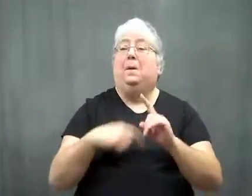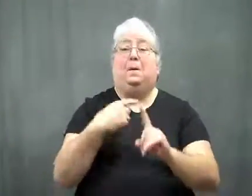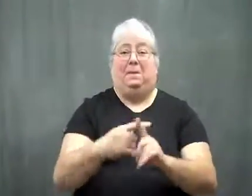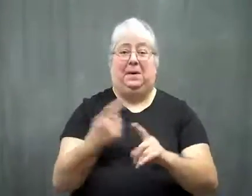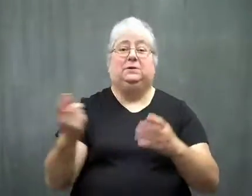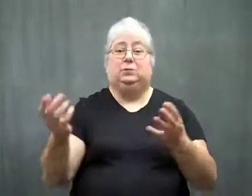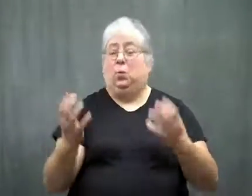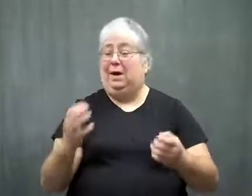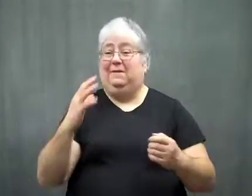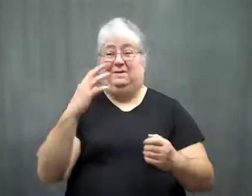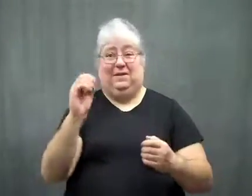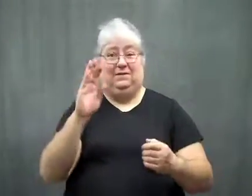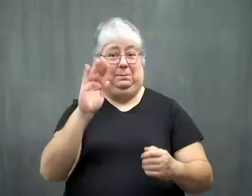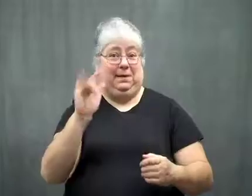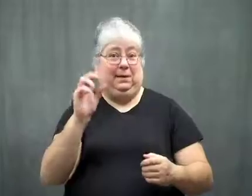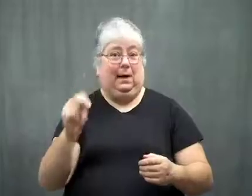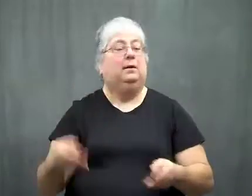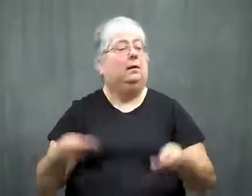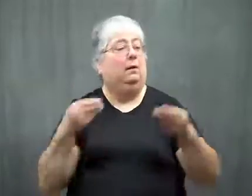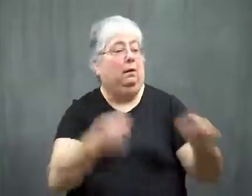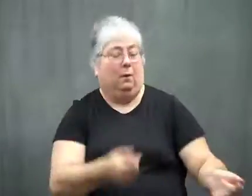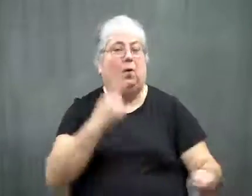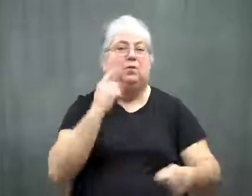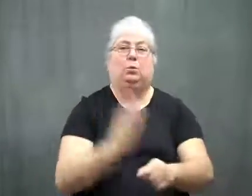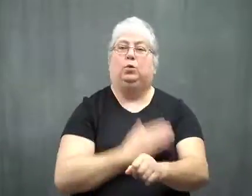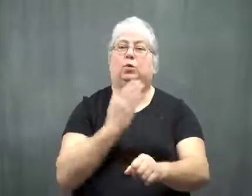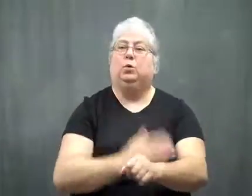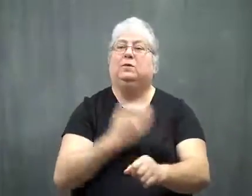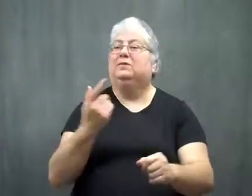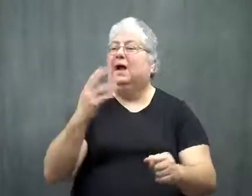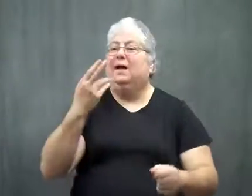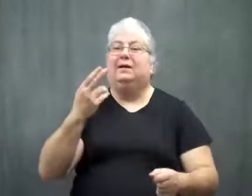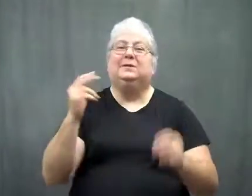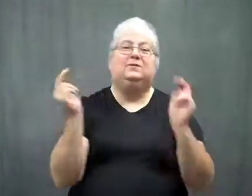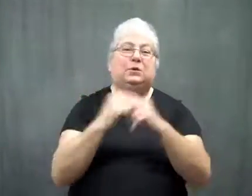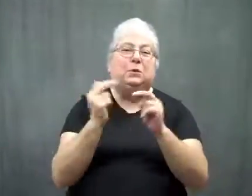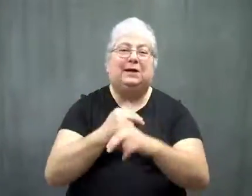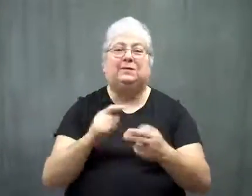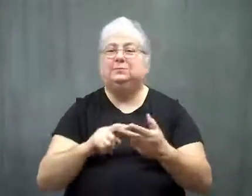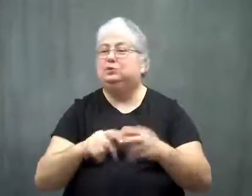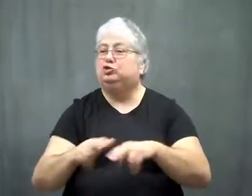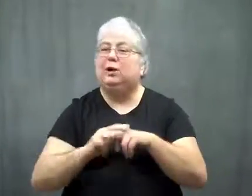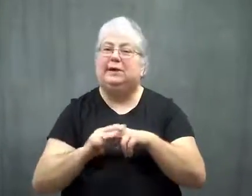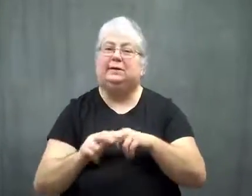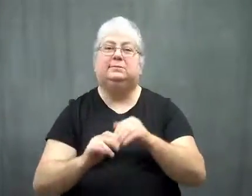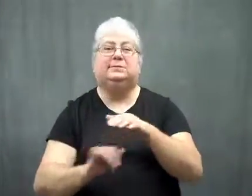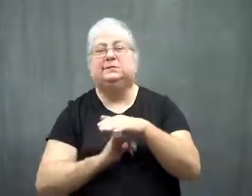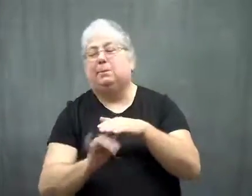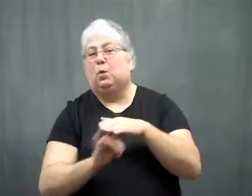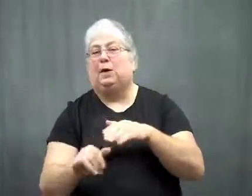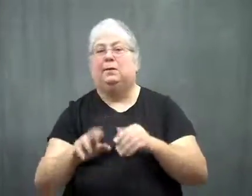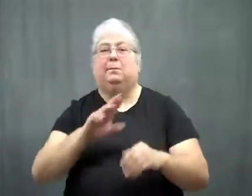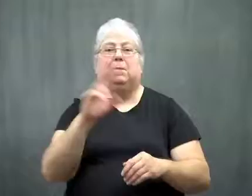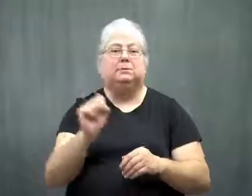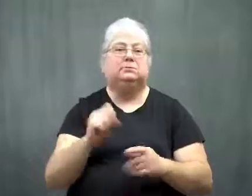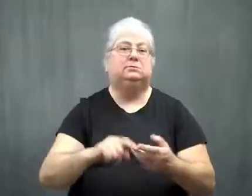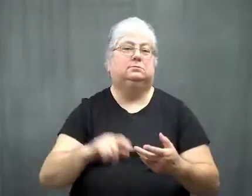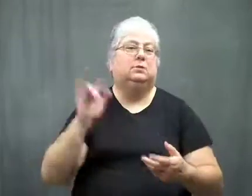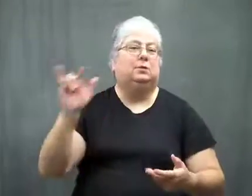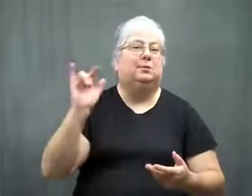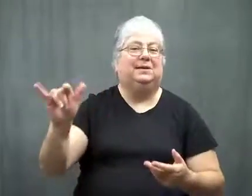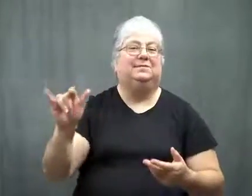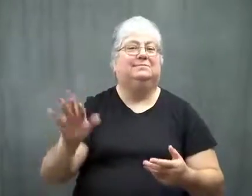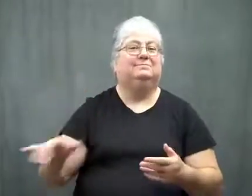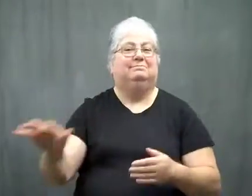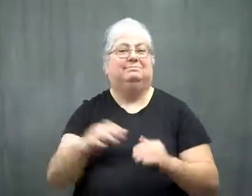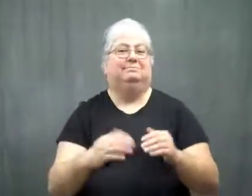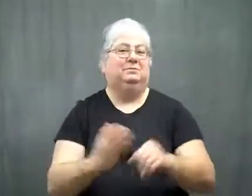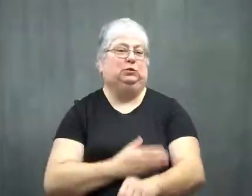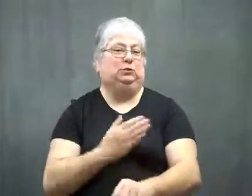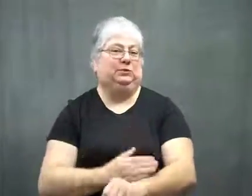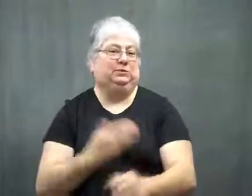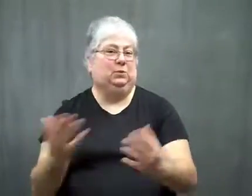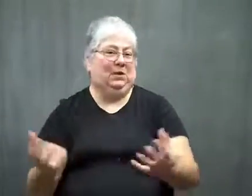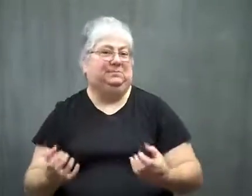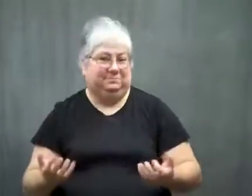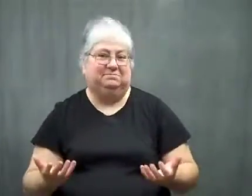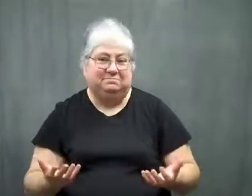Another $50 billion would be for improvements to highways, rail, ground and air transportation.